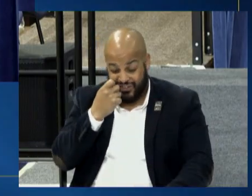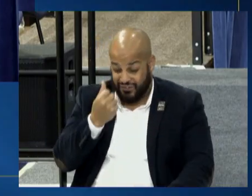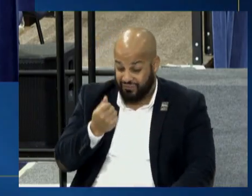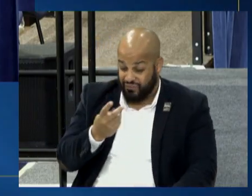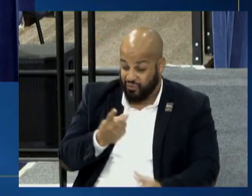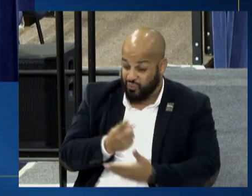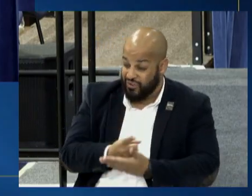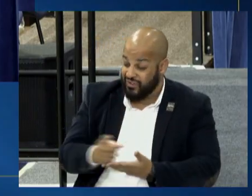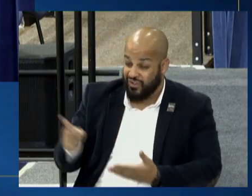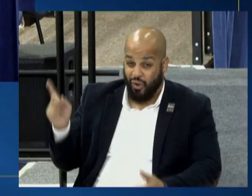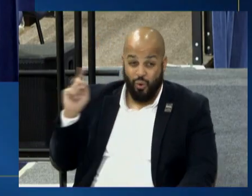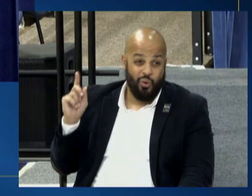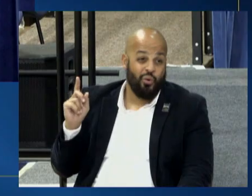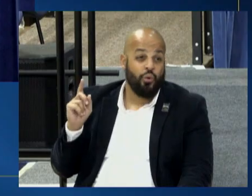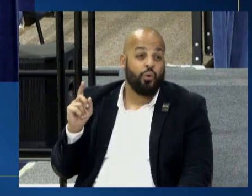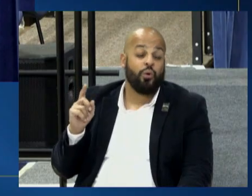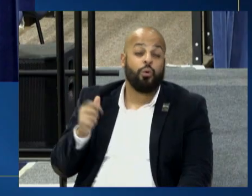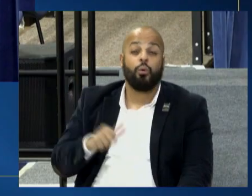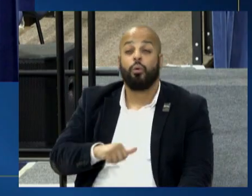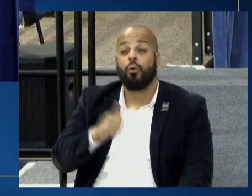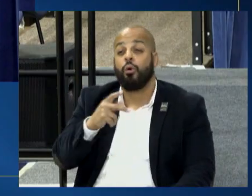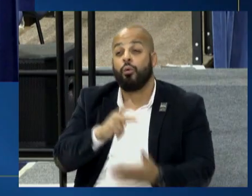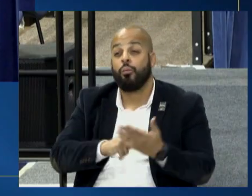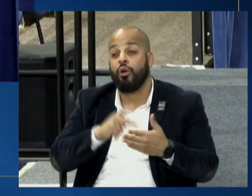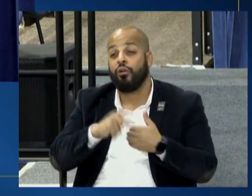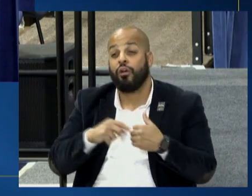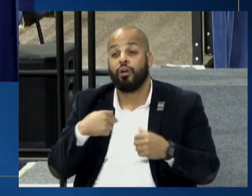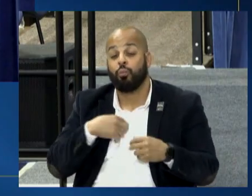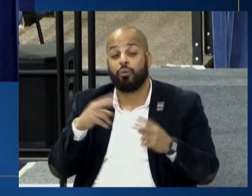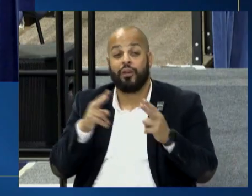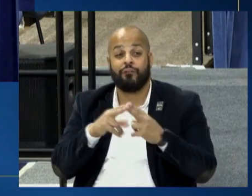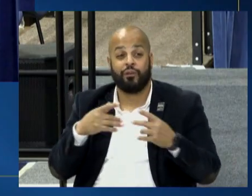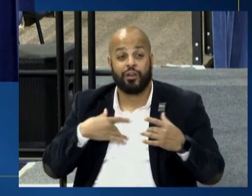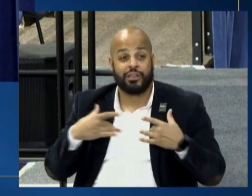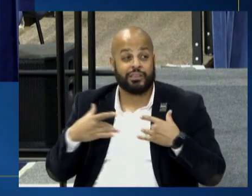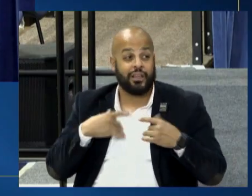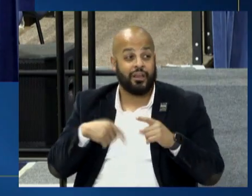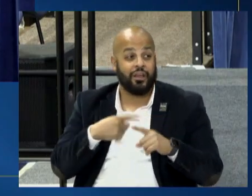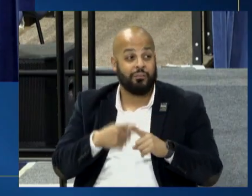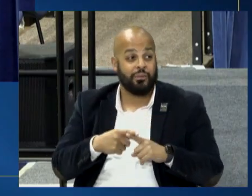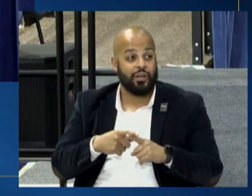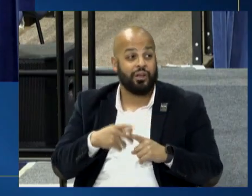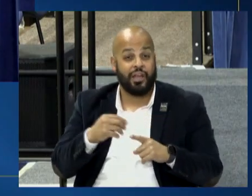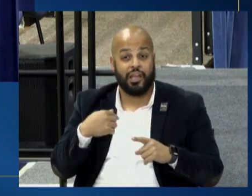Another one of our programs that we are very excited about and we're closing in on,